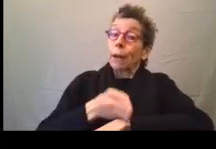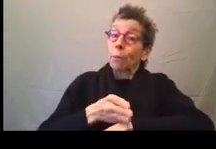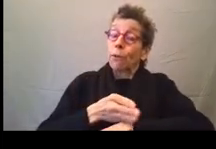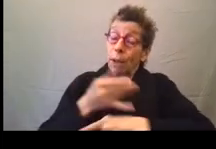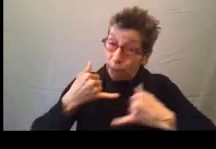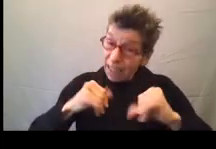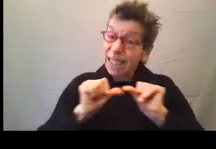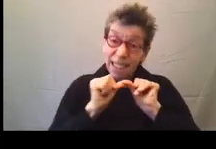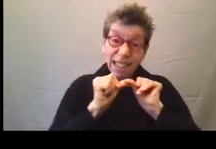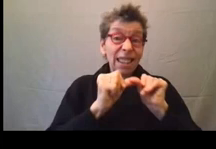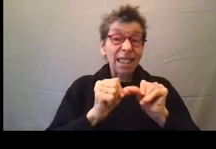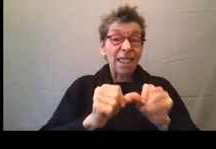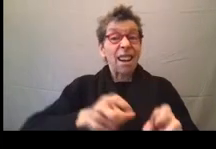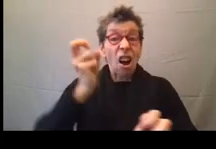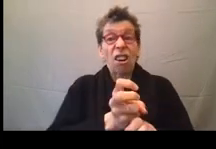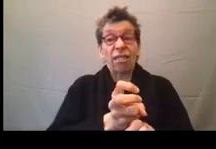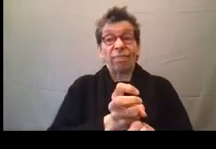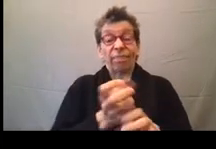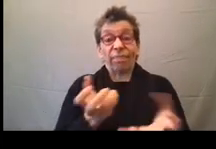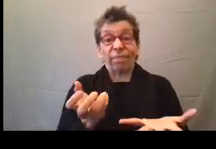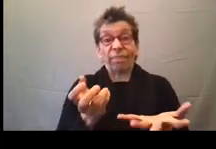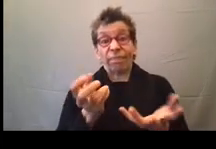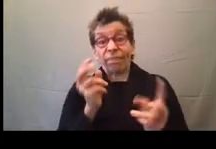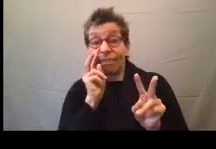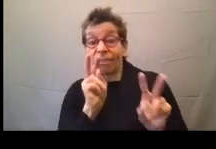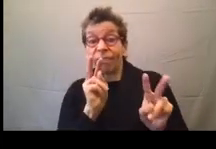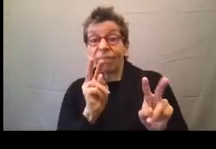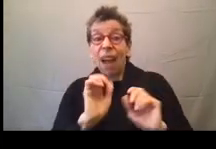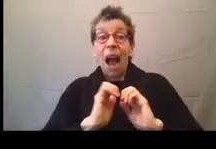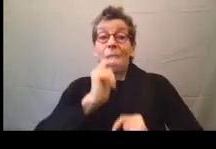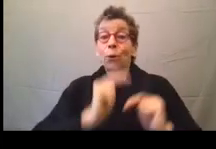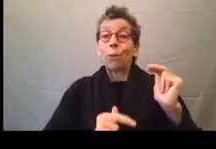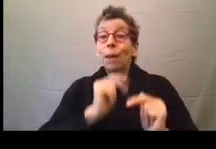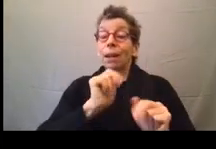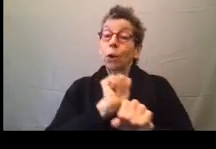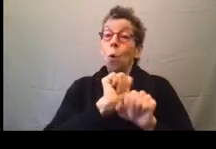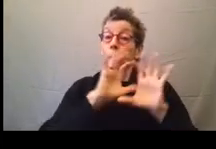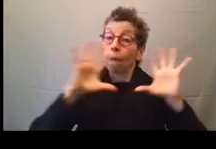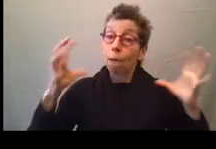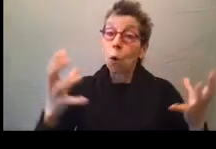have so much work to do ahead of us to build a workforce, a nation and a world that is